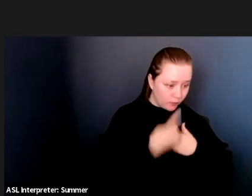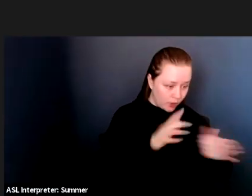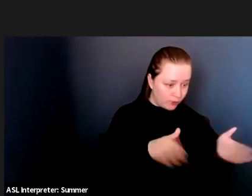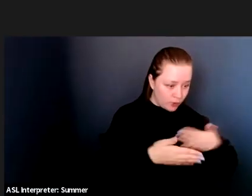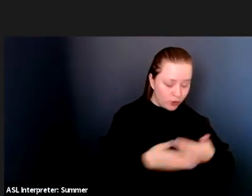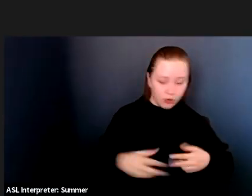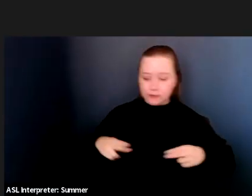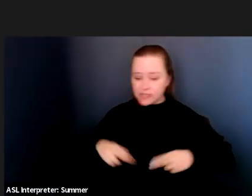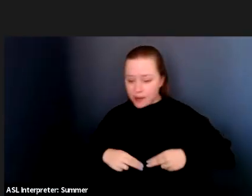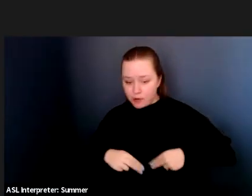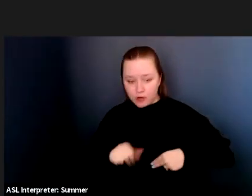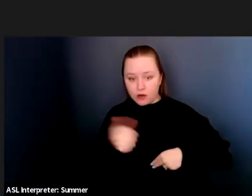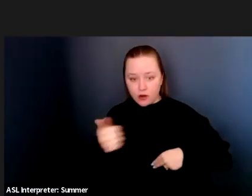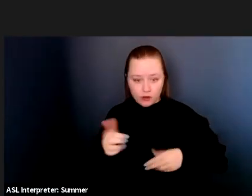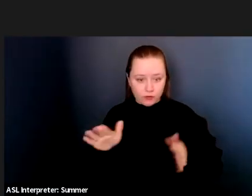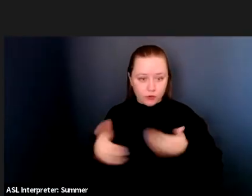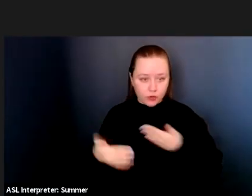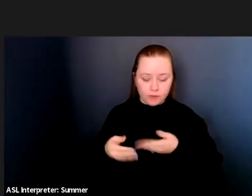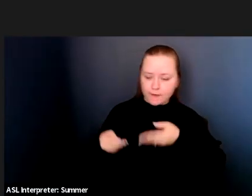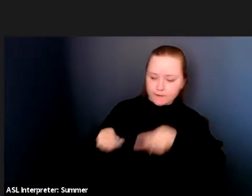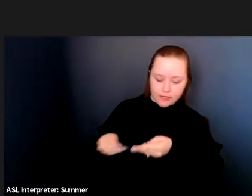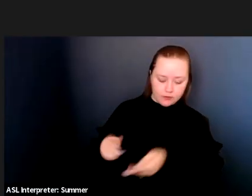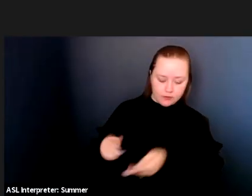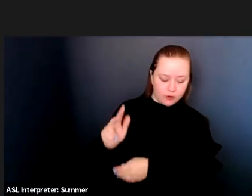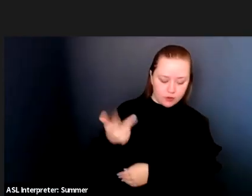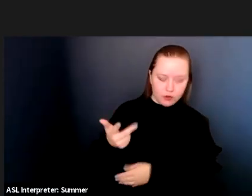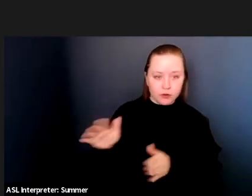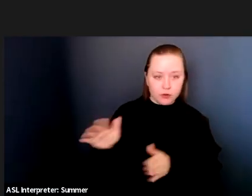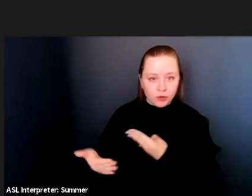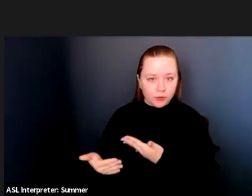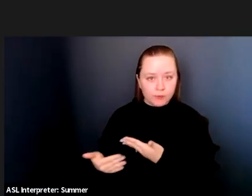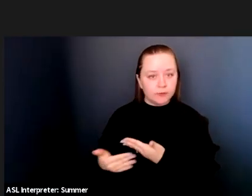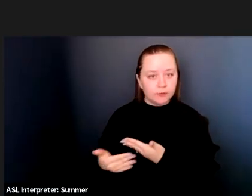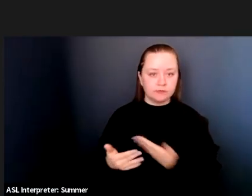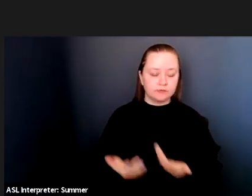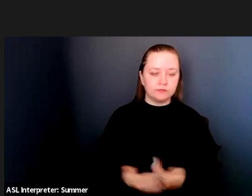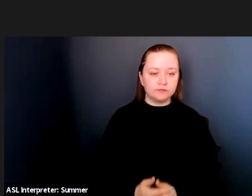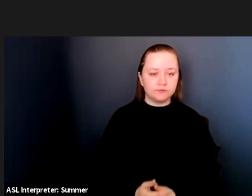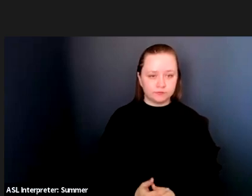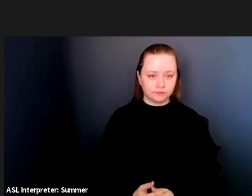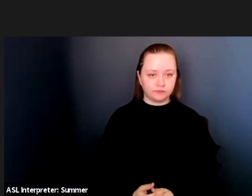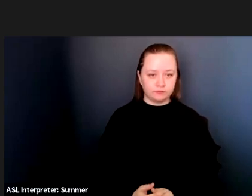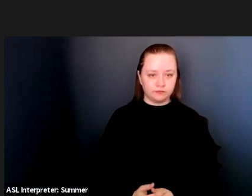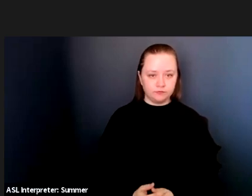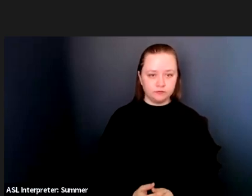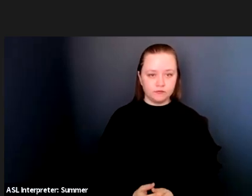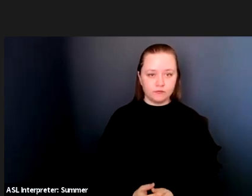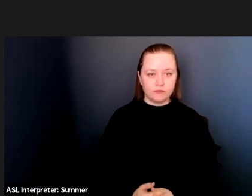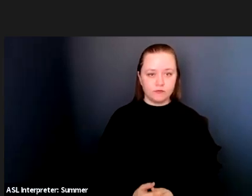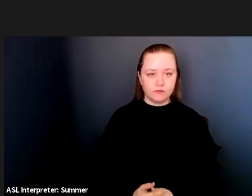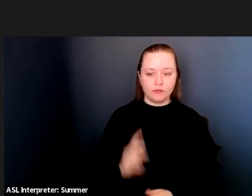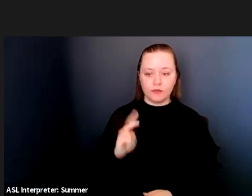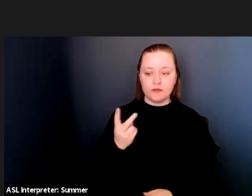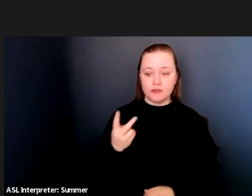feeding her in a third room. The second time around, I had found a group